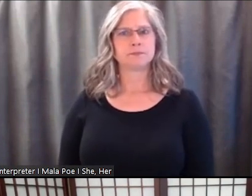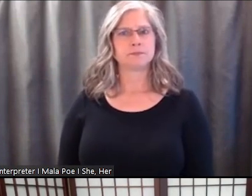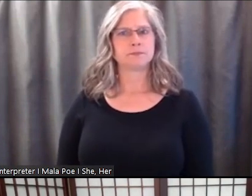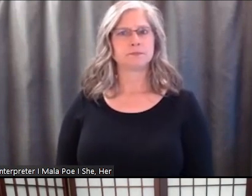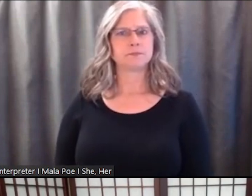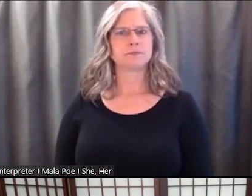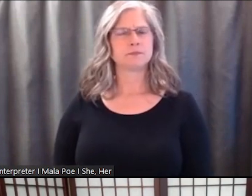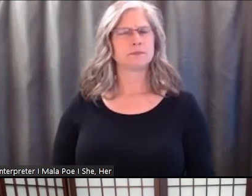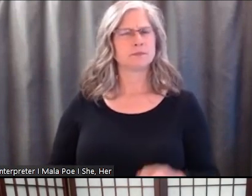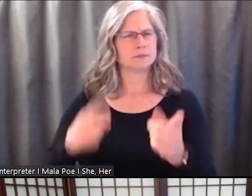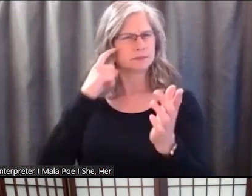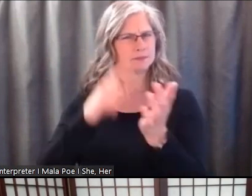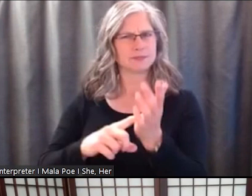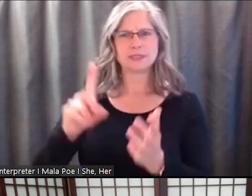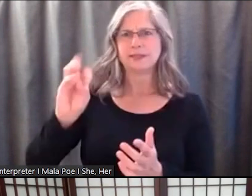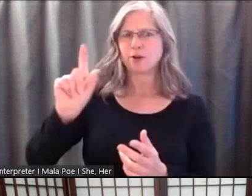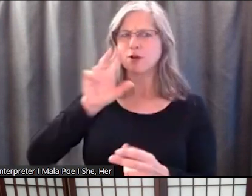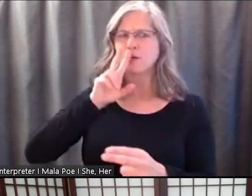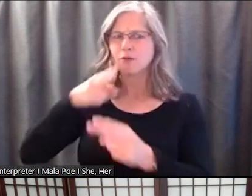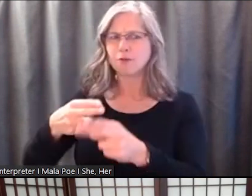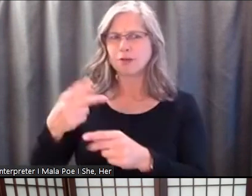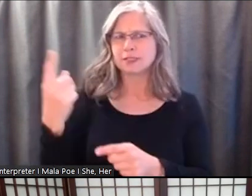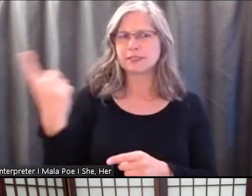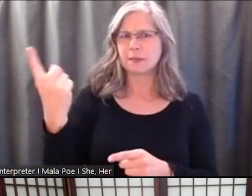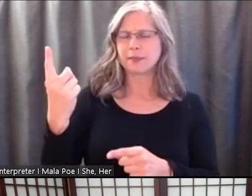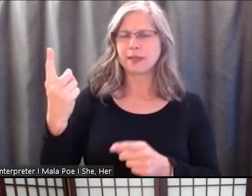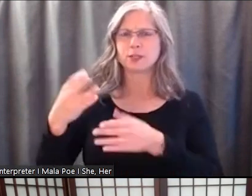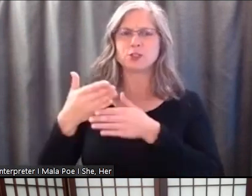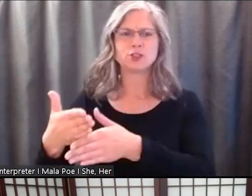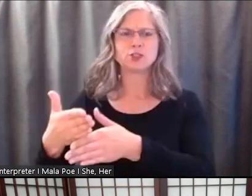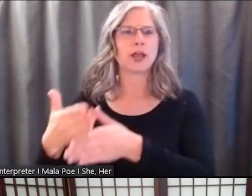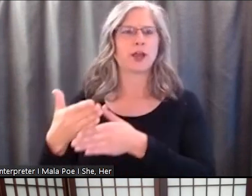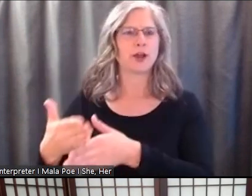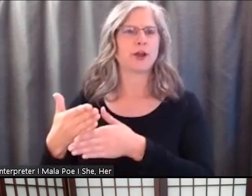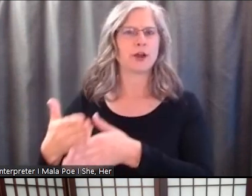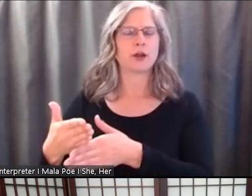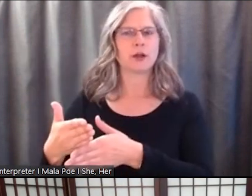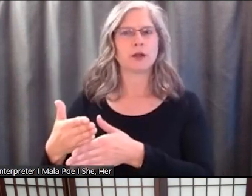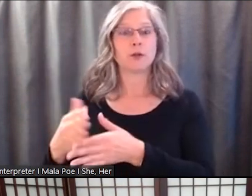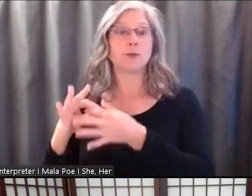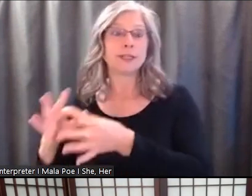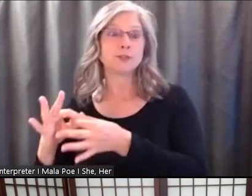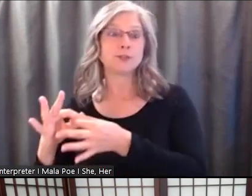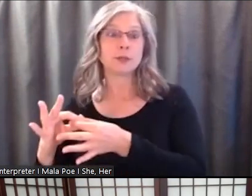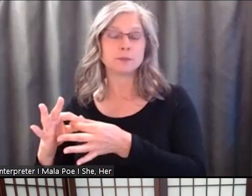Note here that Daryl is referencing something about sort of sharing. This brings up relationships, and this is the point I want to emphasize next.